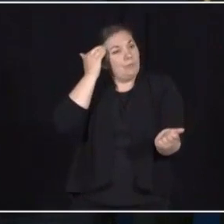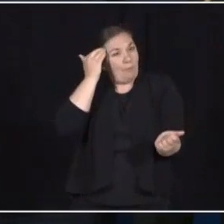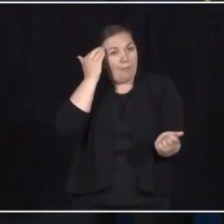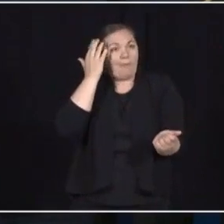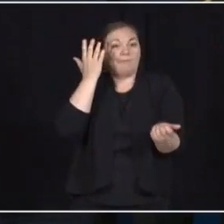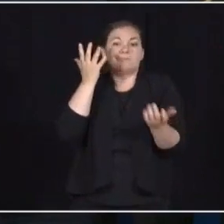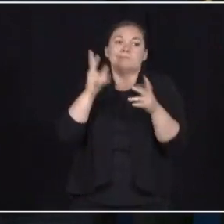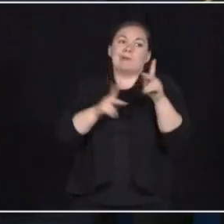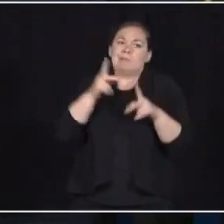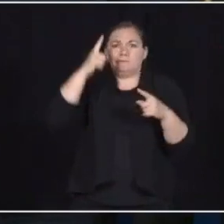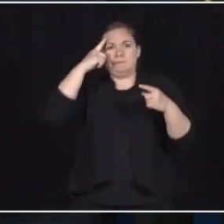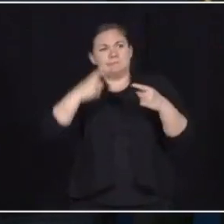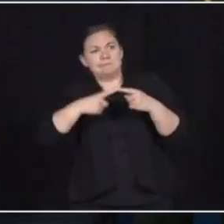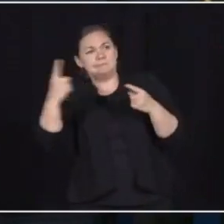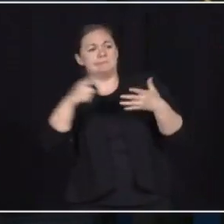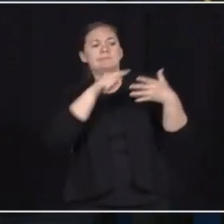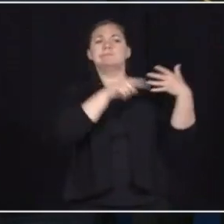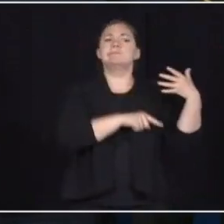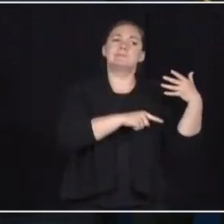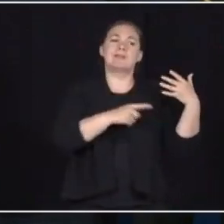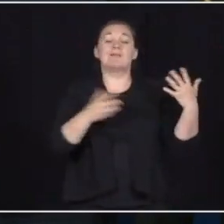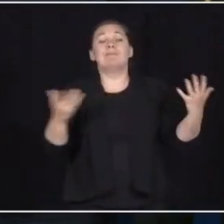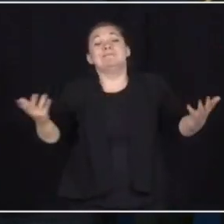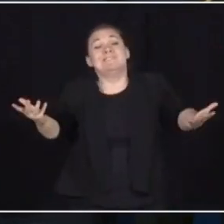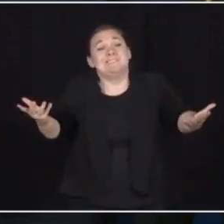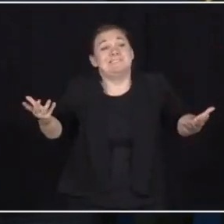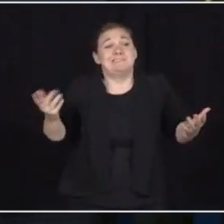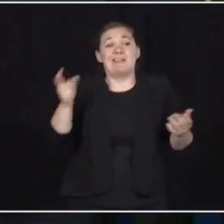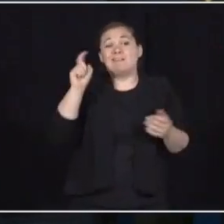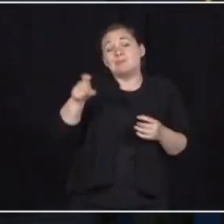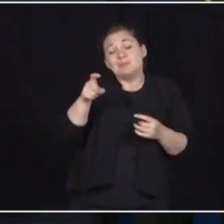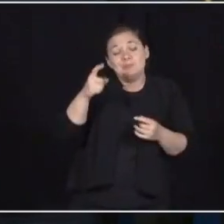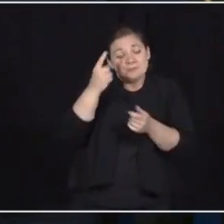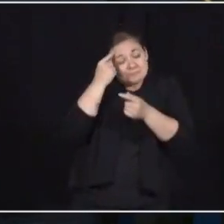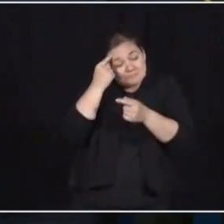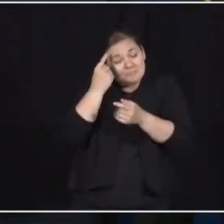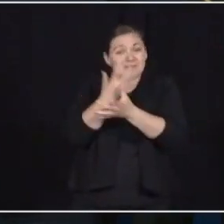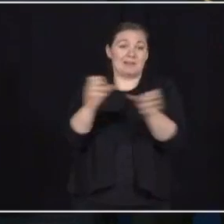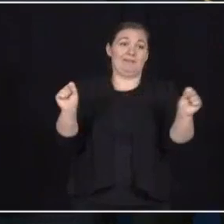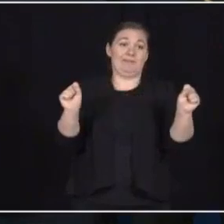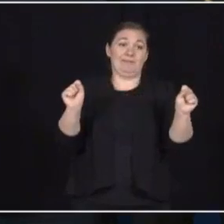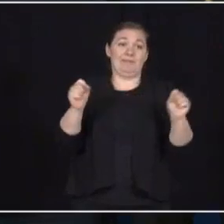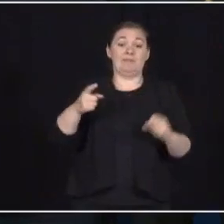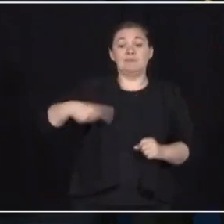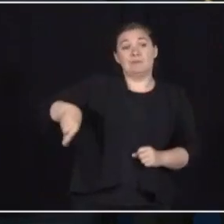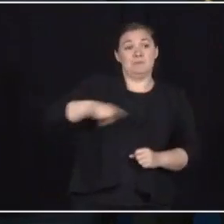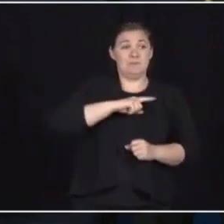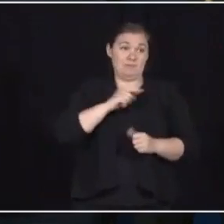many considerations in place. Not everybody is going to agree on exactly everything that is going to be done during this